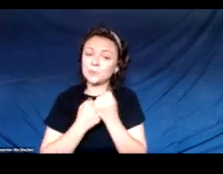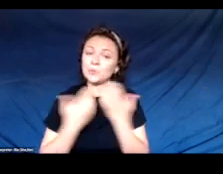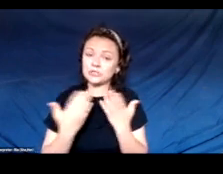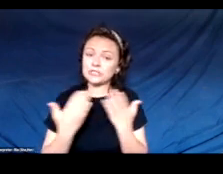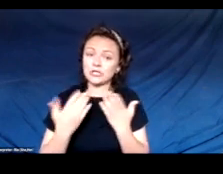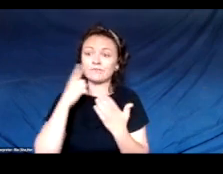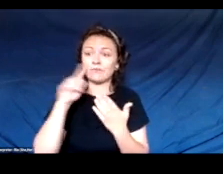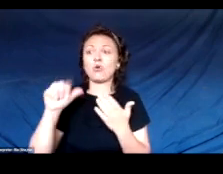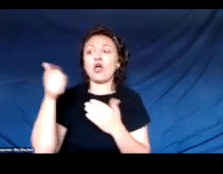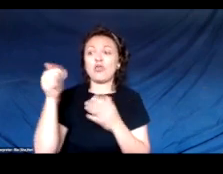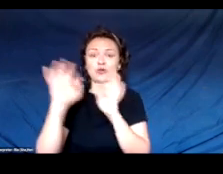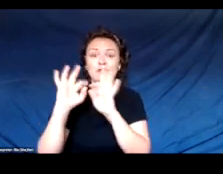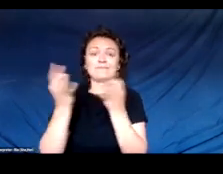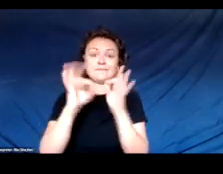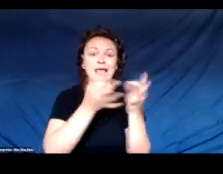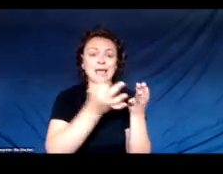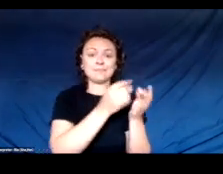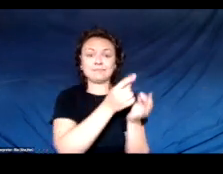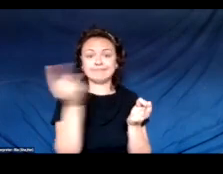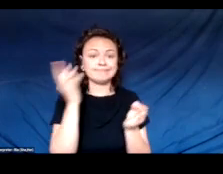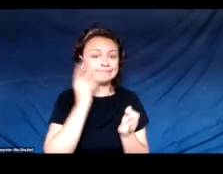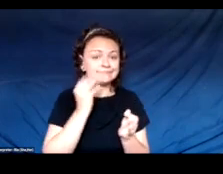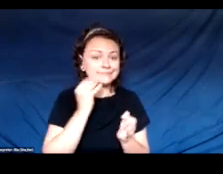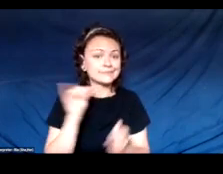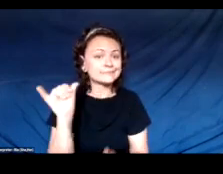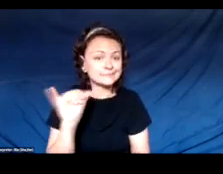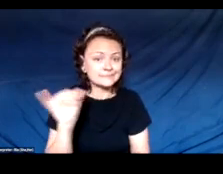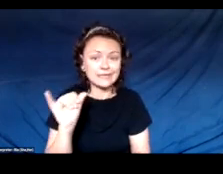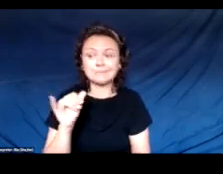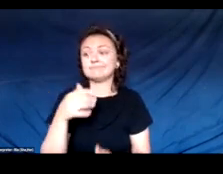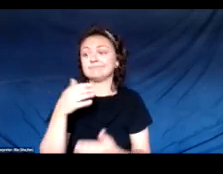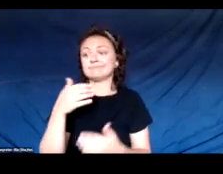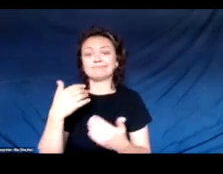who have kids with